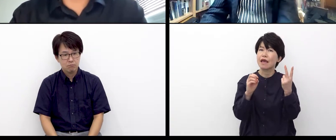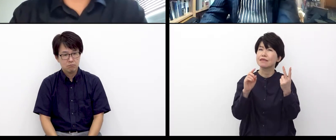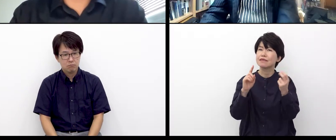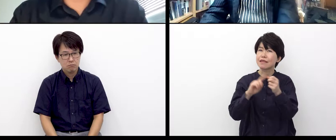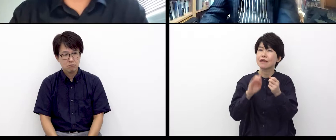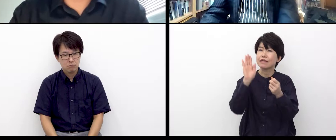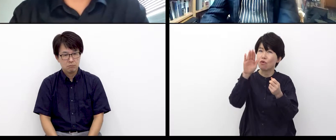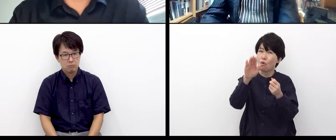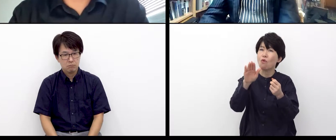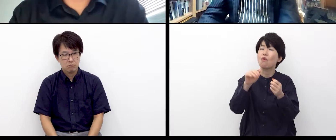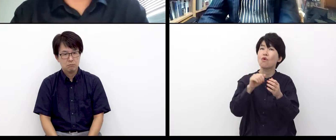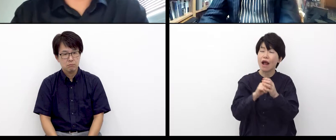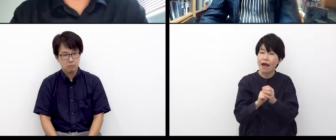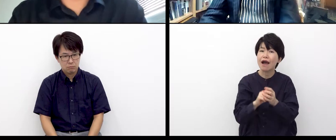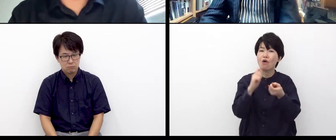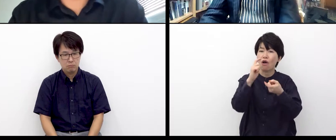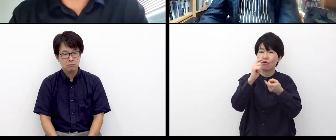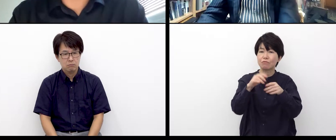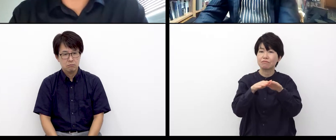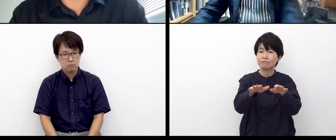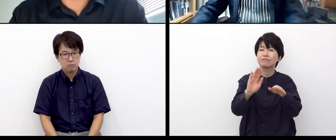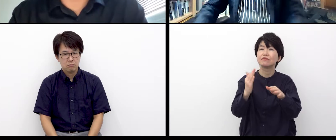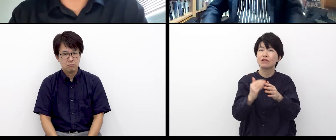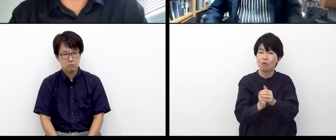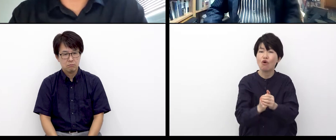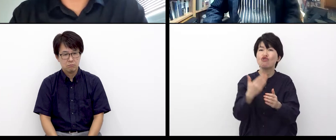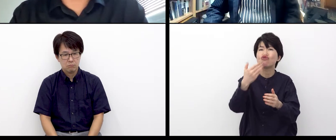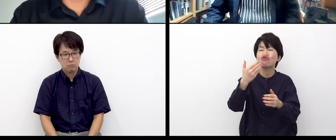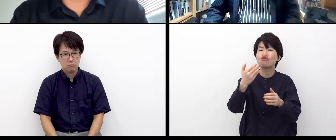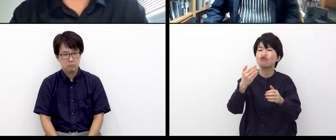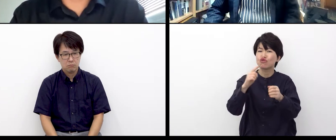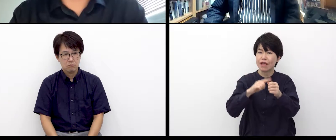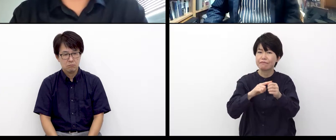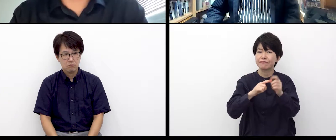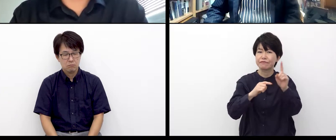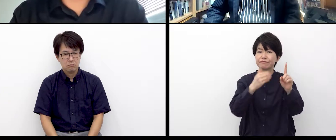But, actually, we had books and newspapers which were named with the word “hikikomori” since 1990s,